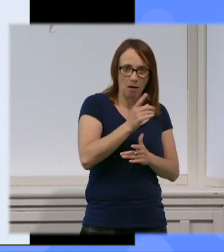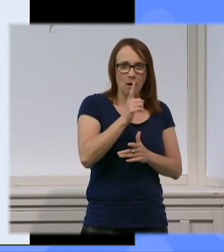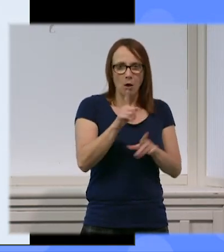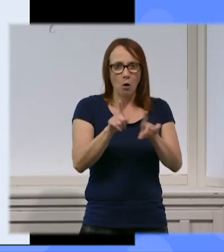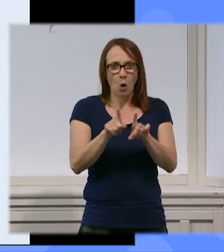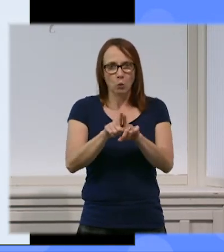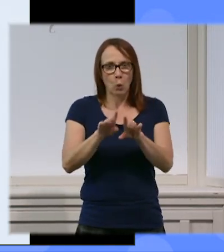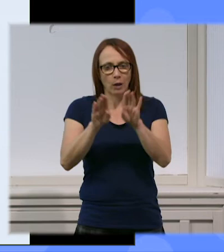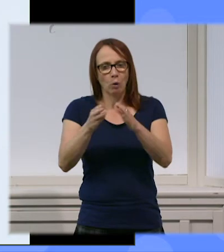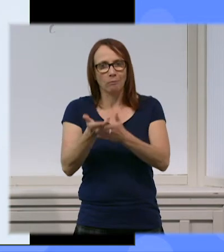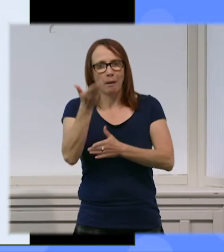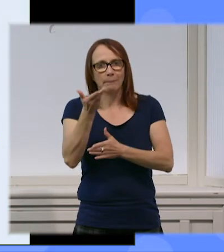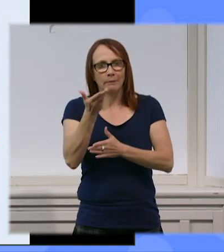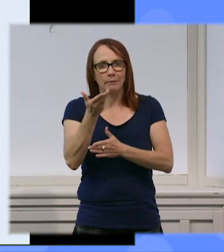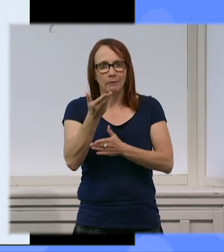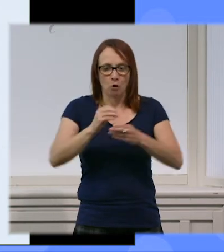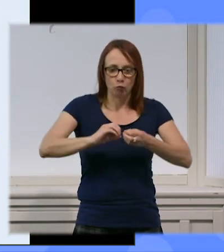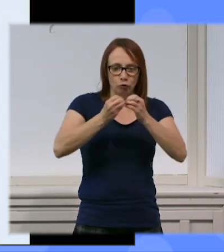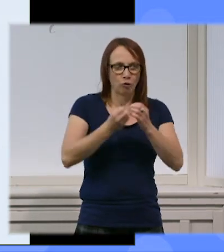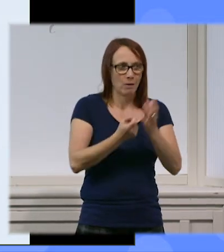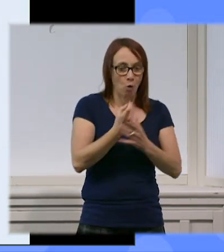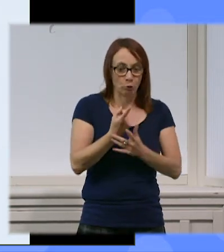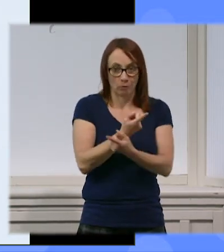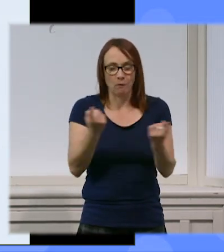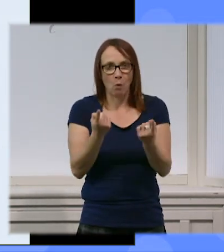opportunities for all and distributes the benefits of increased prosperity